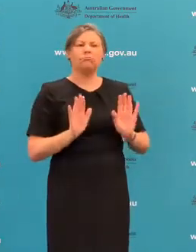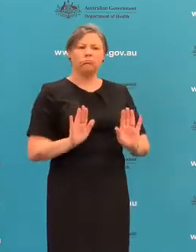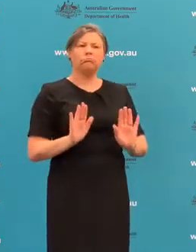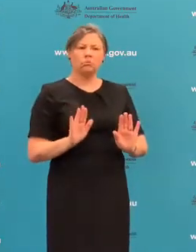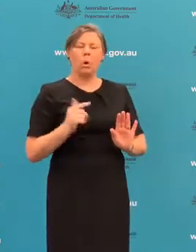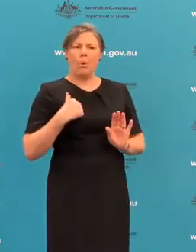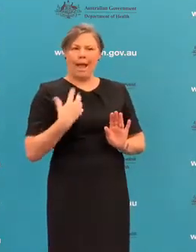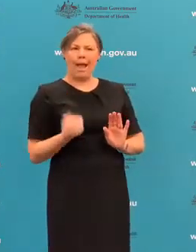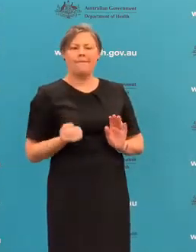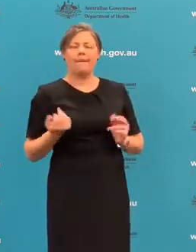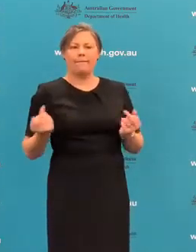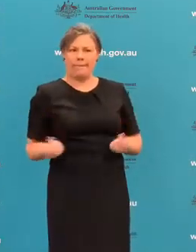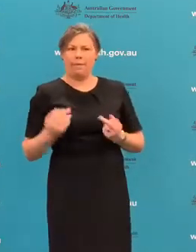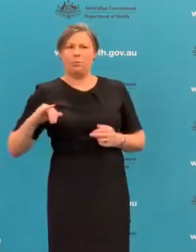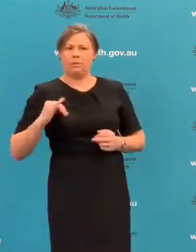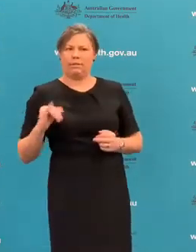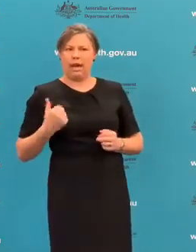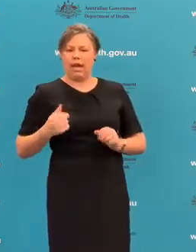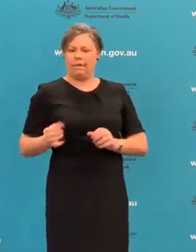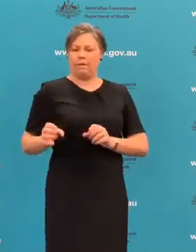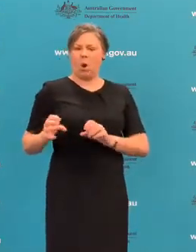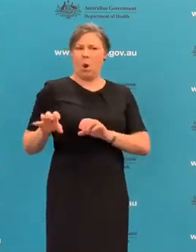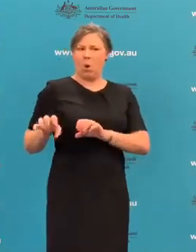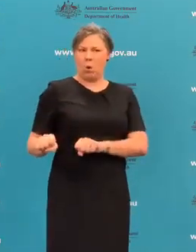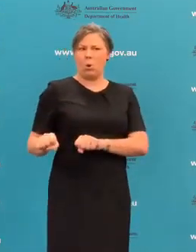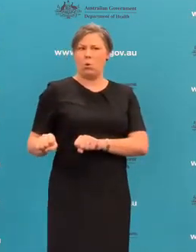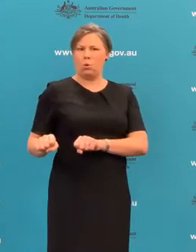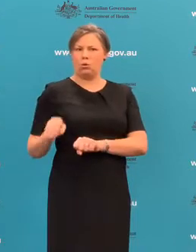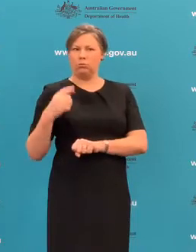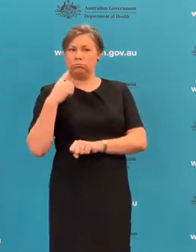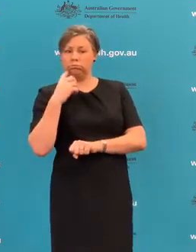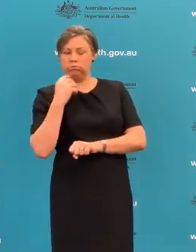territories. It is really important, as you've all said, that we continue to